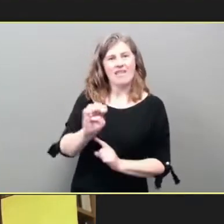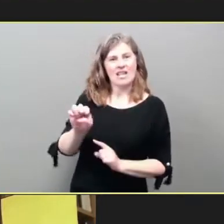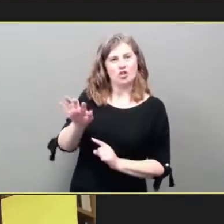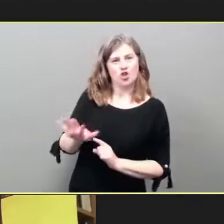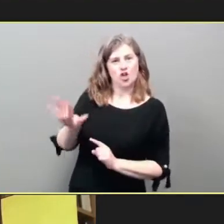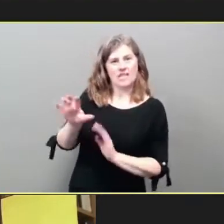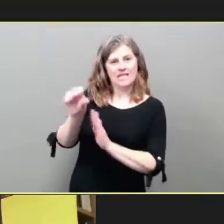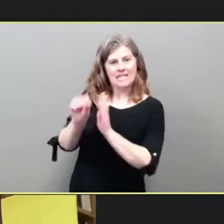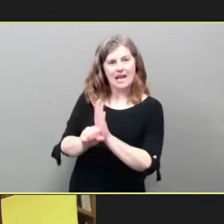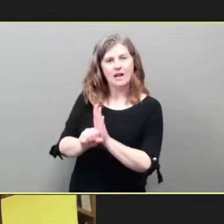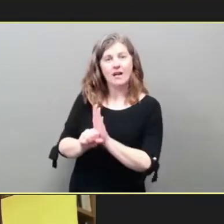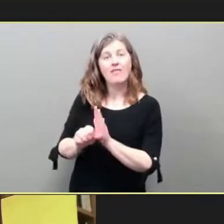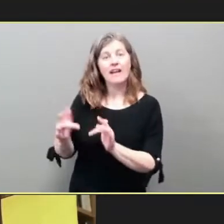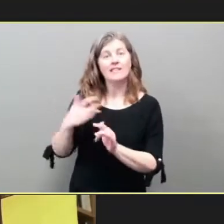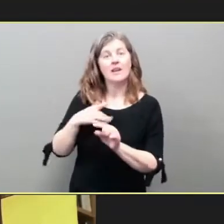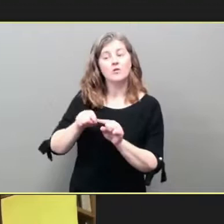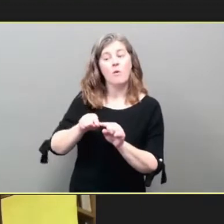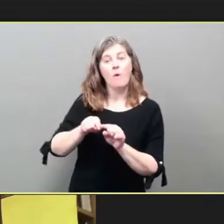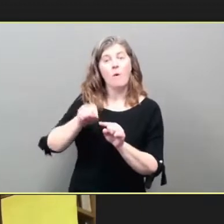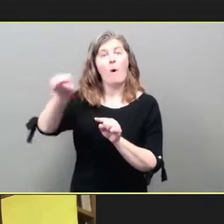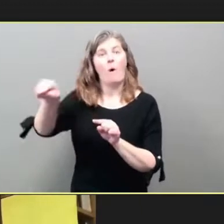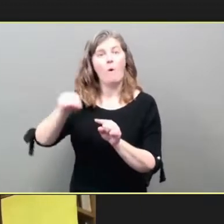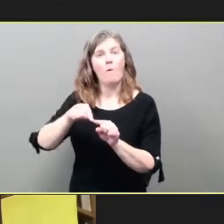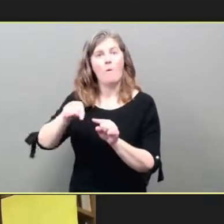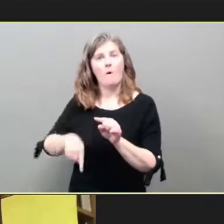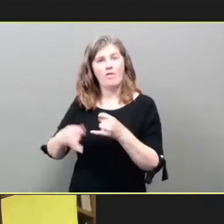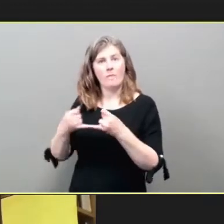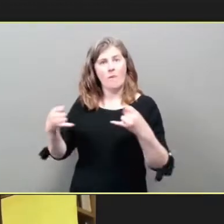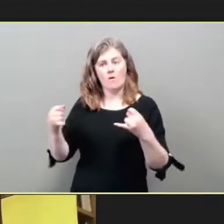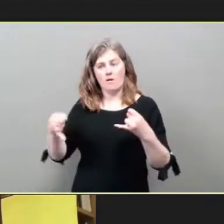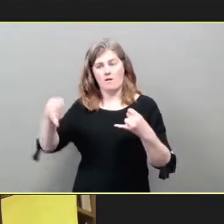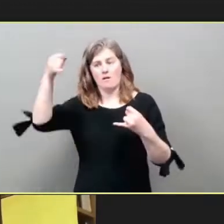going across either one of those two borders, the eastern or southern border